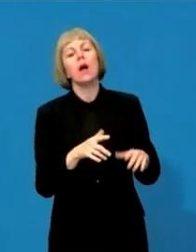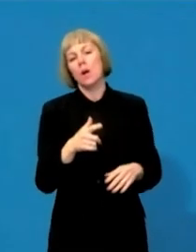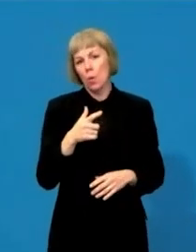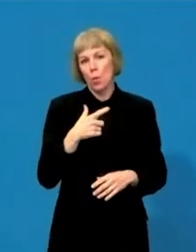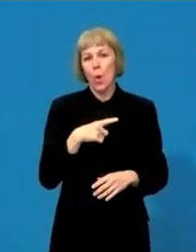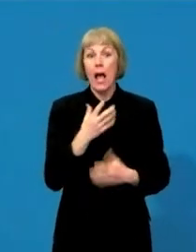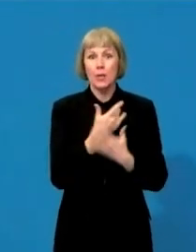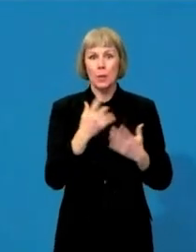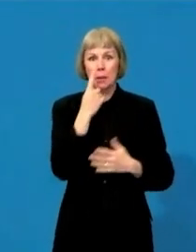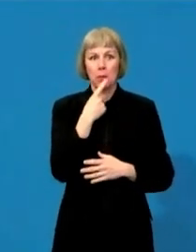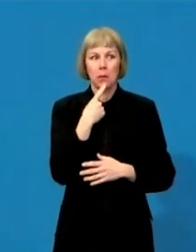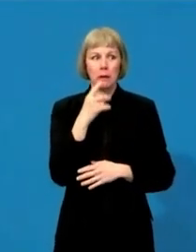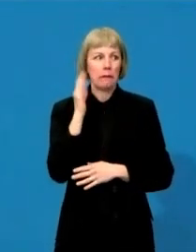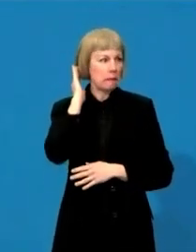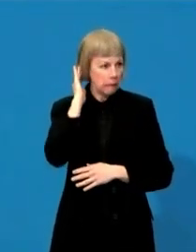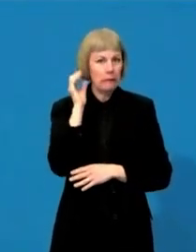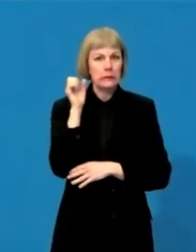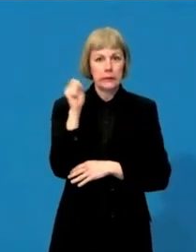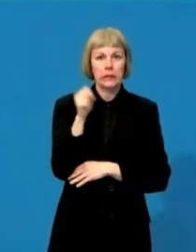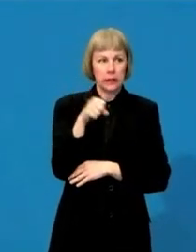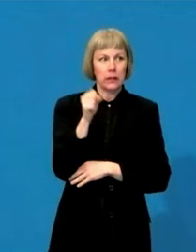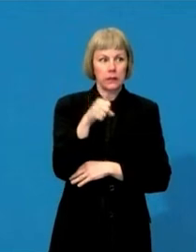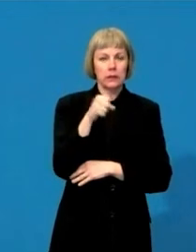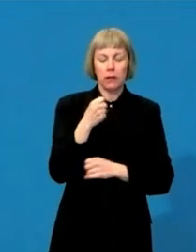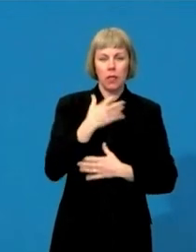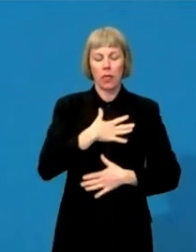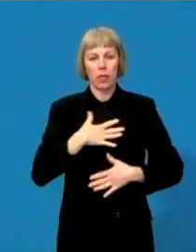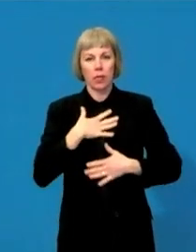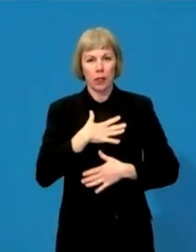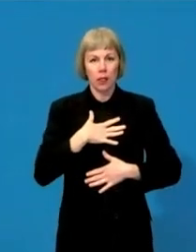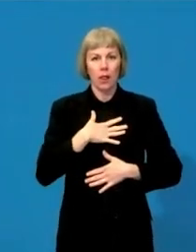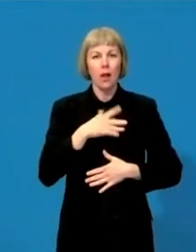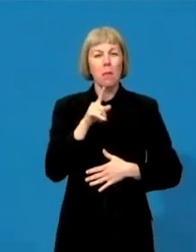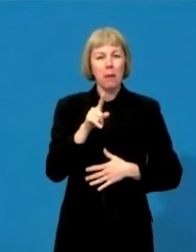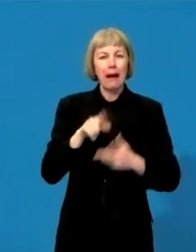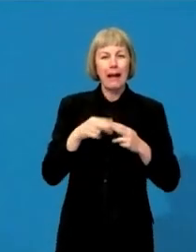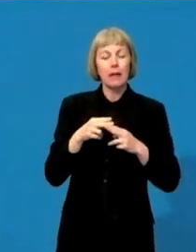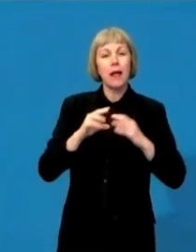"Yes, yes, yes." While, you know, if it was an Indigenous person, like a liaison officer